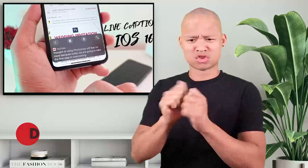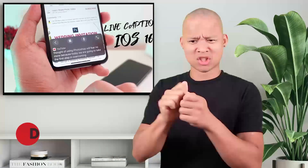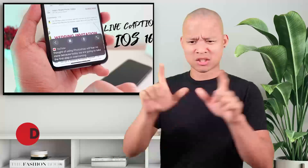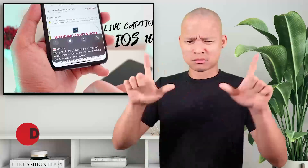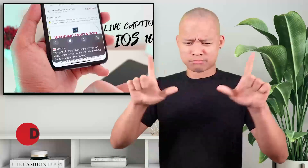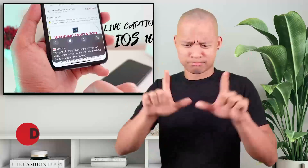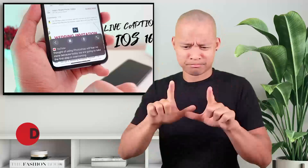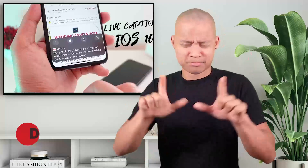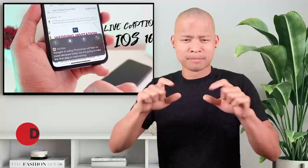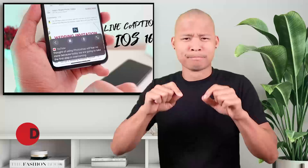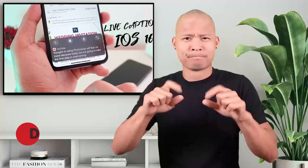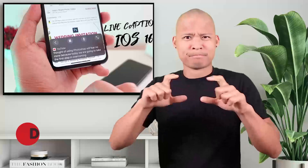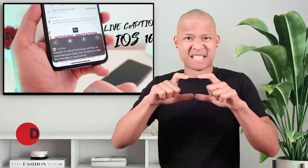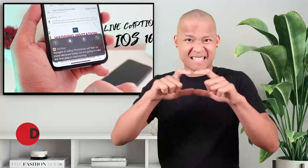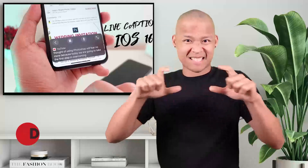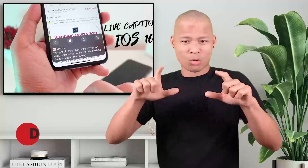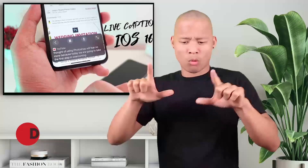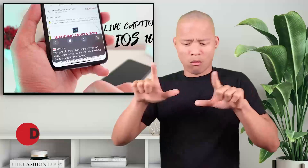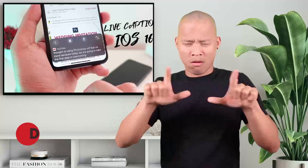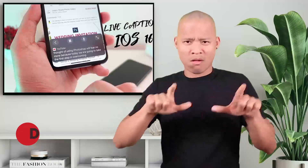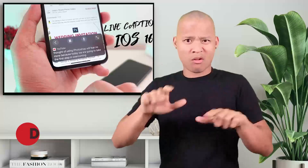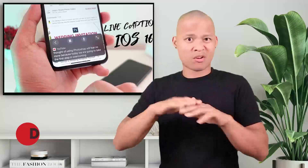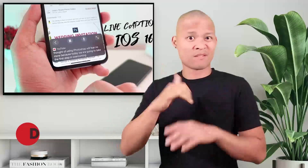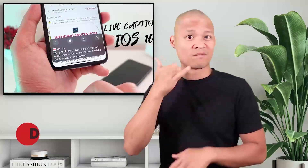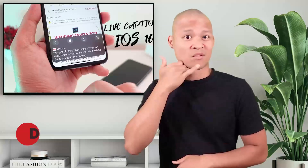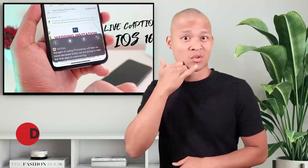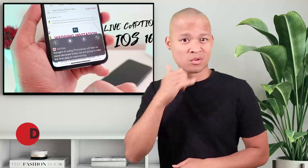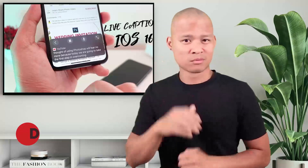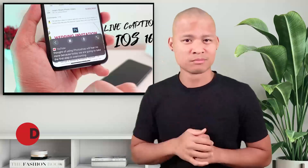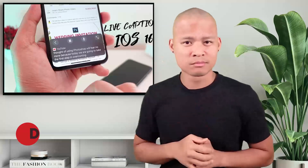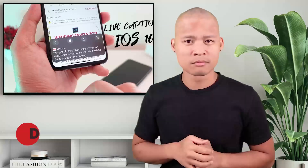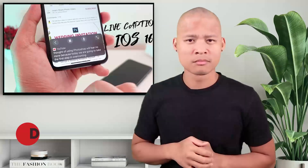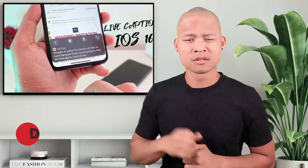also adjust the size and positioning of the caption box when it is active.